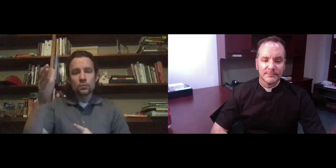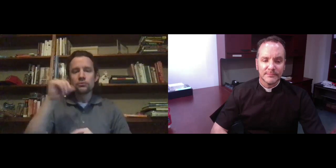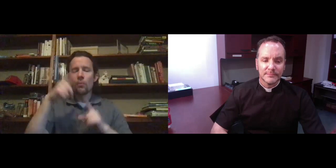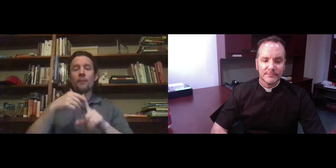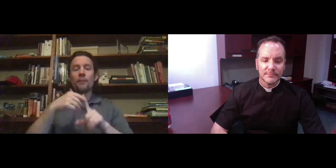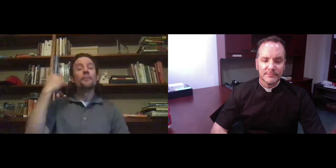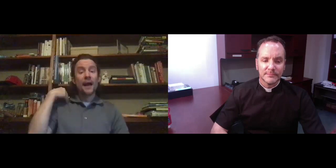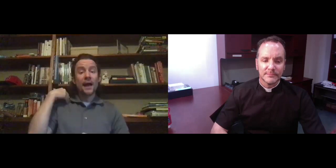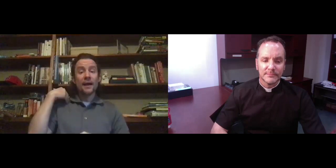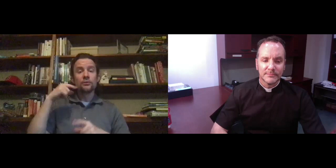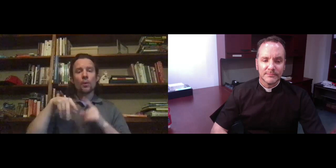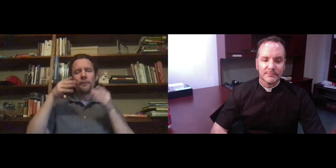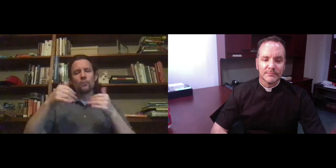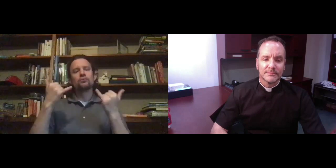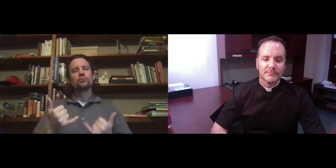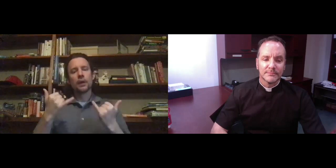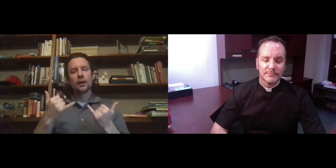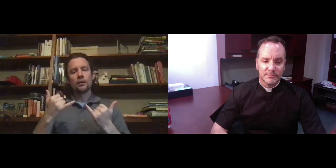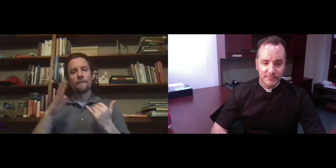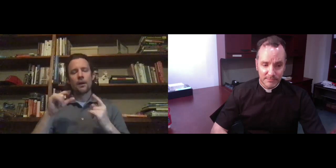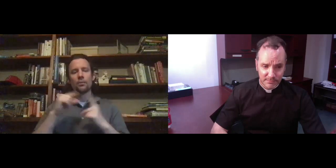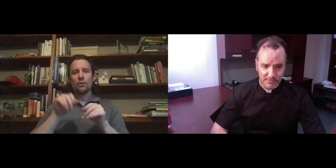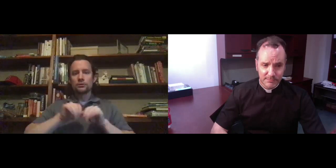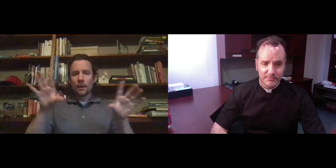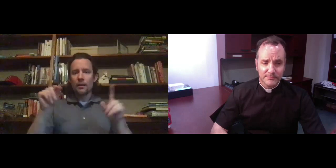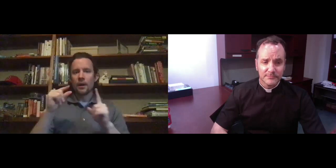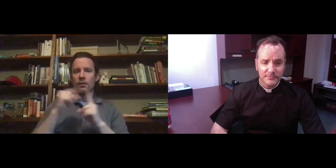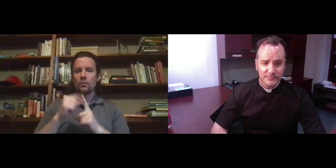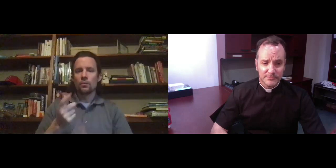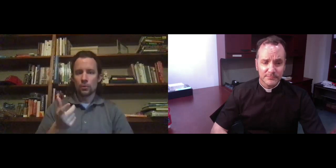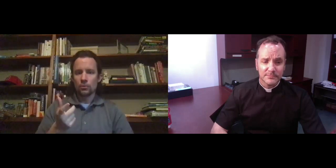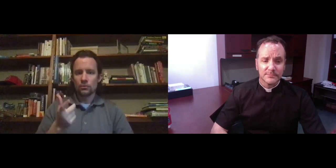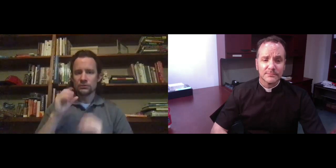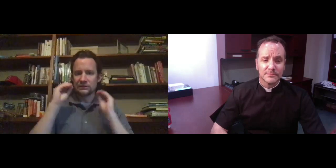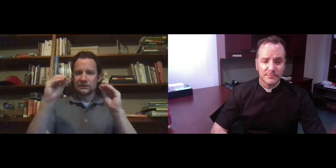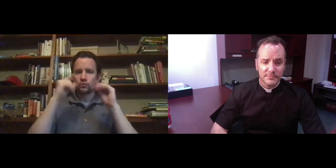just simply to follow him. Jesus taught his followers: don't look to